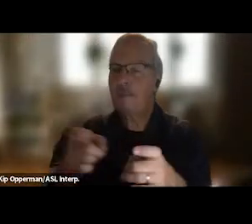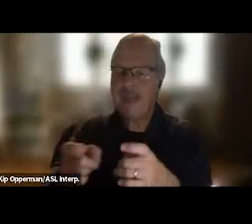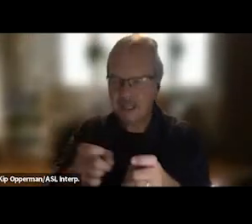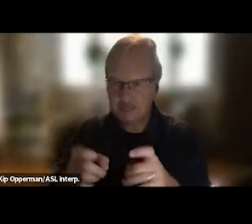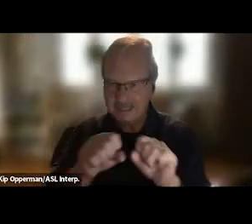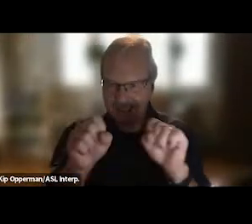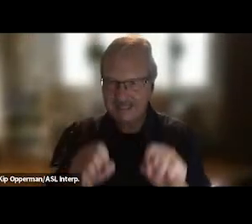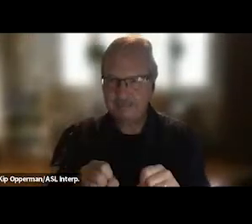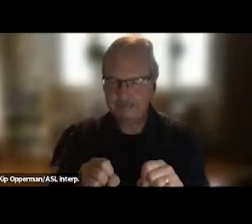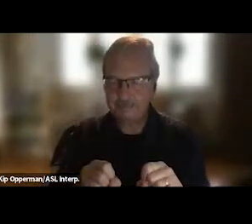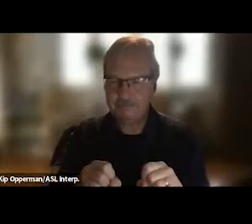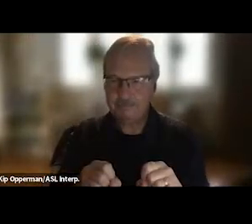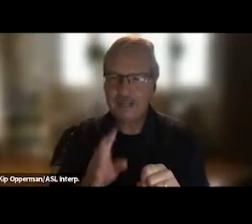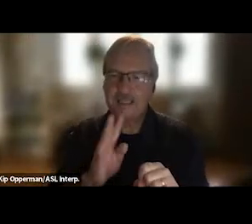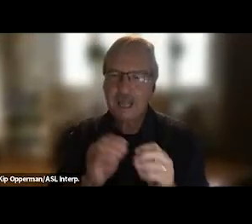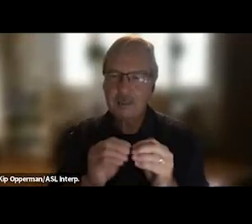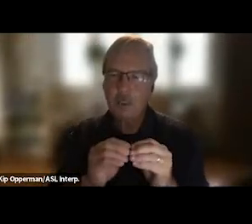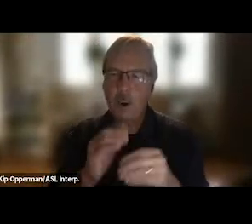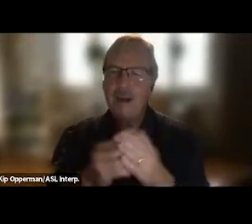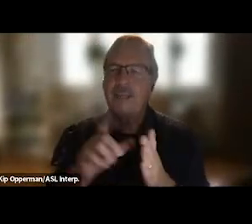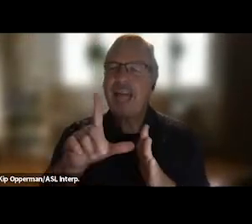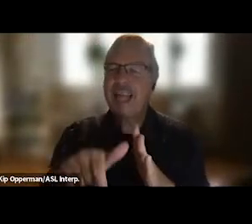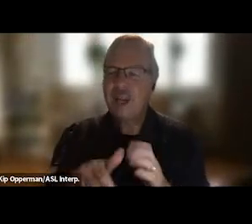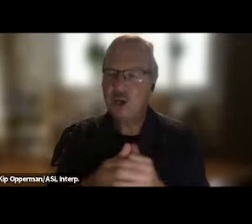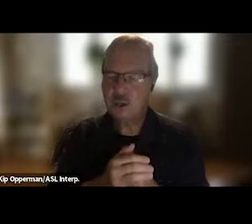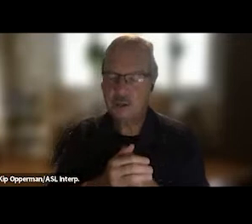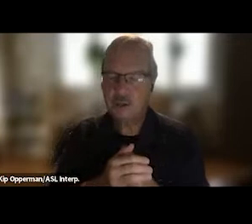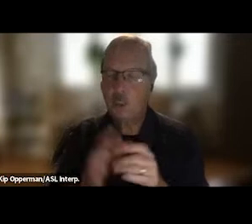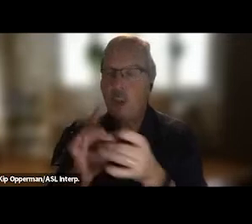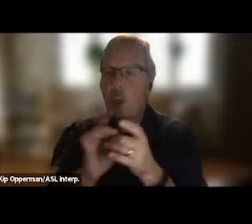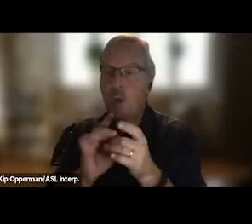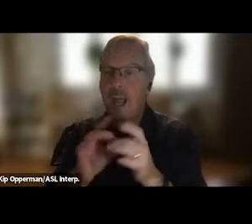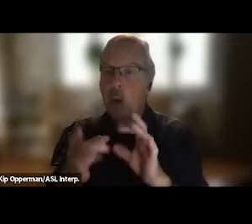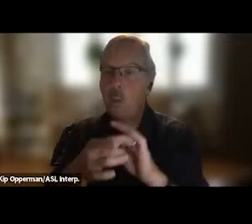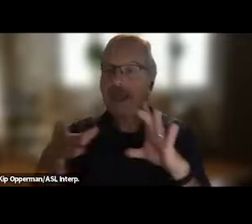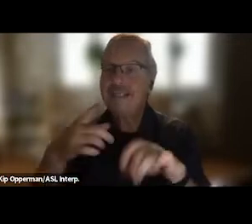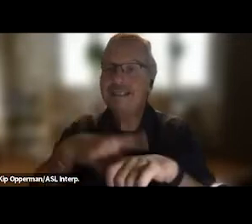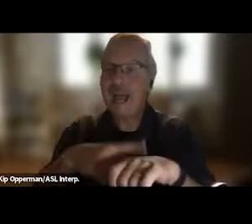and I'll talk a little bit more about that later. We coordinate it release times to help better facilitate